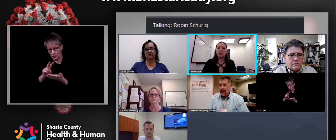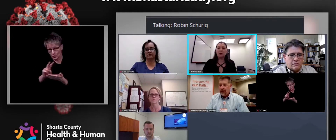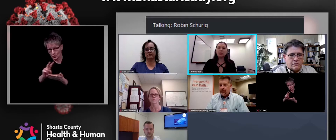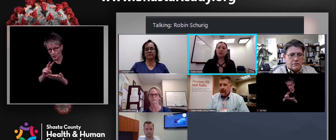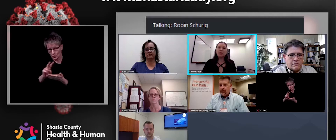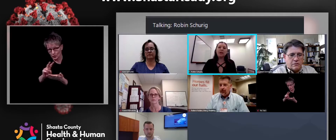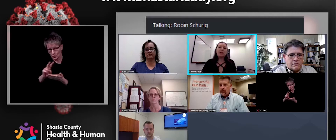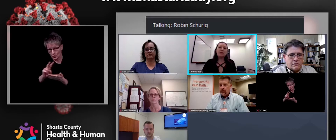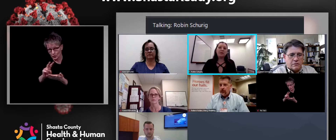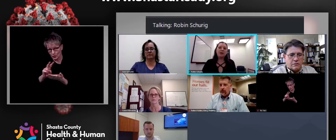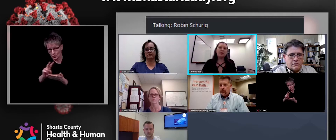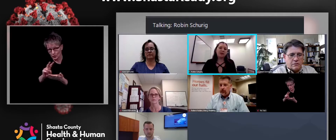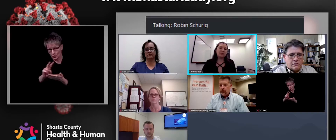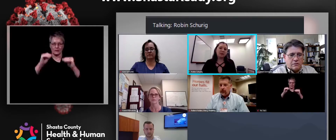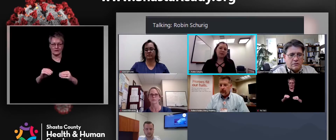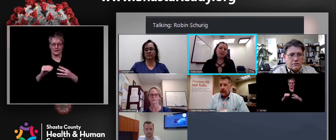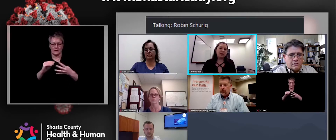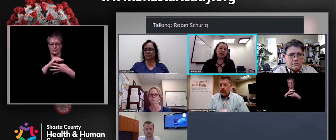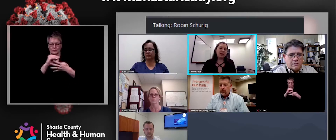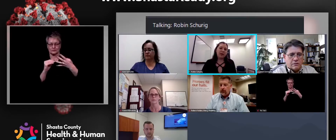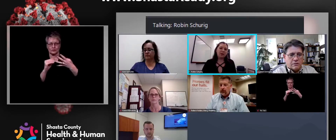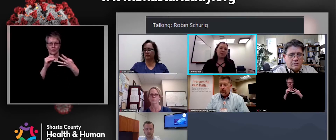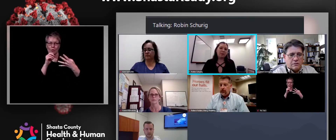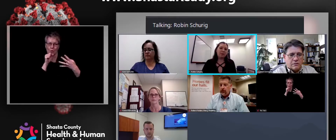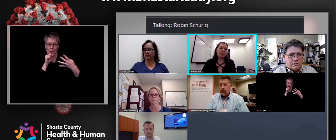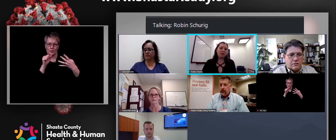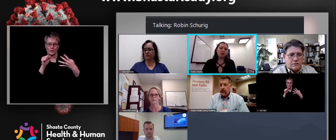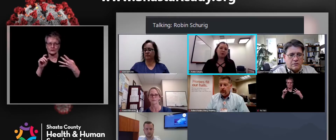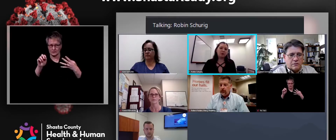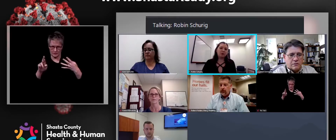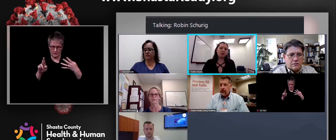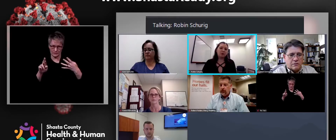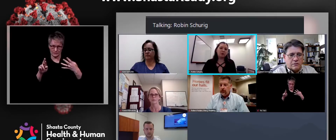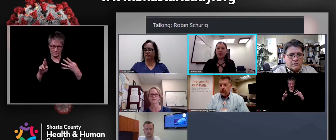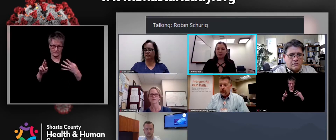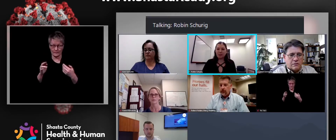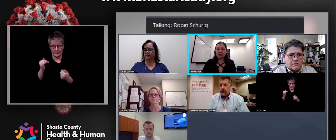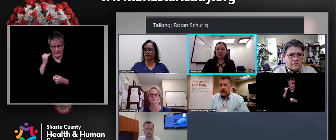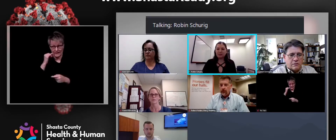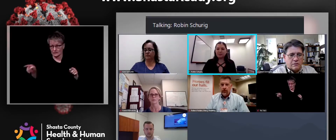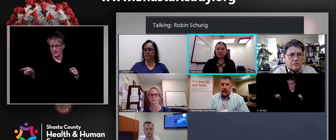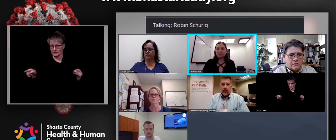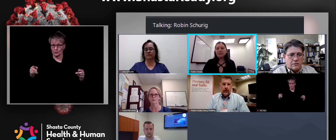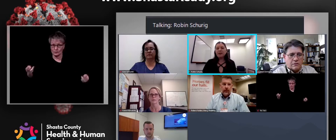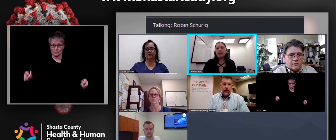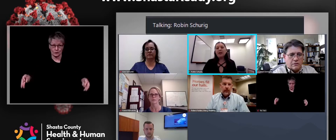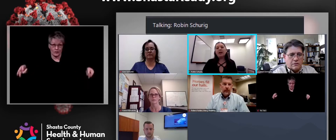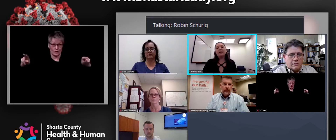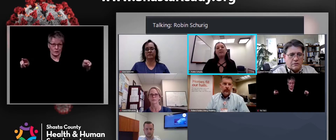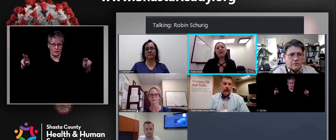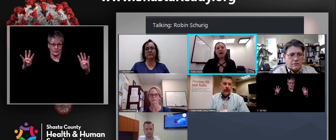move to the orange, even if our test positivity and equity metric were as high as 4.9%.